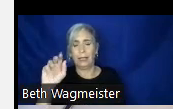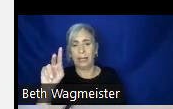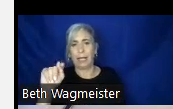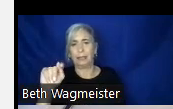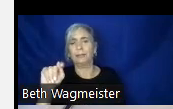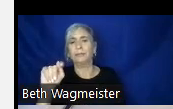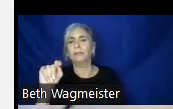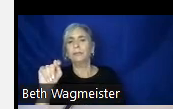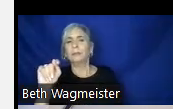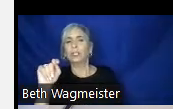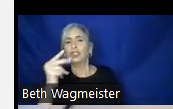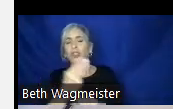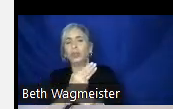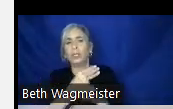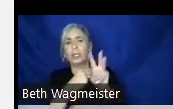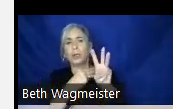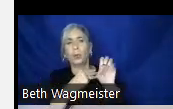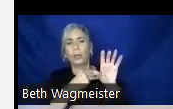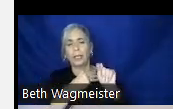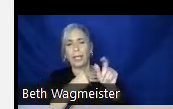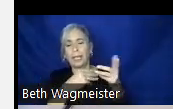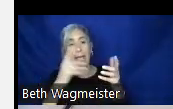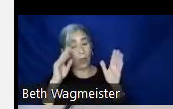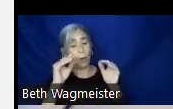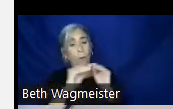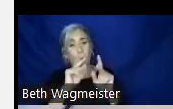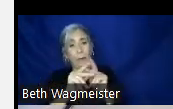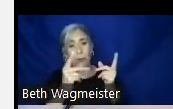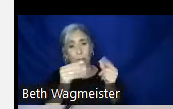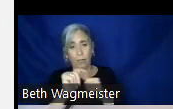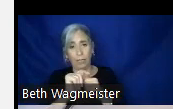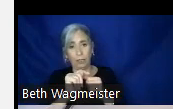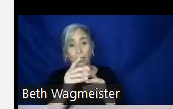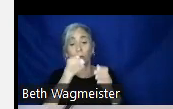That seems smart. I hope people do it. We do get requests from clients about this.